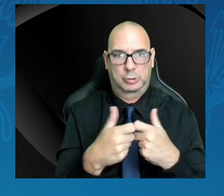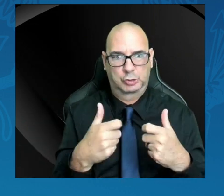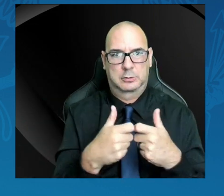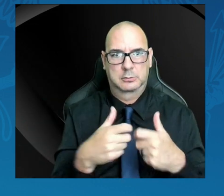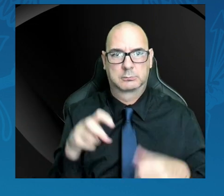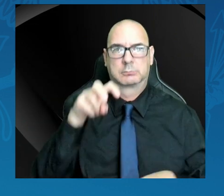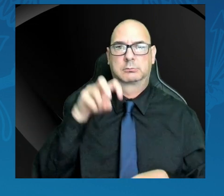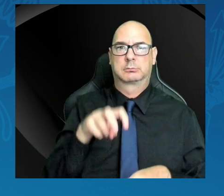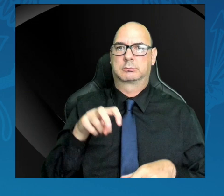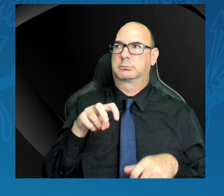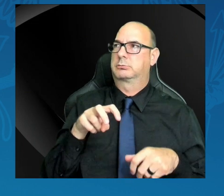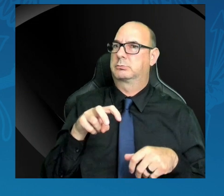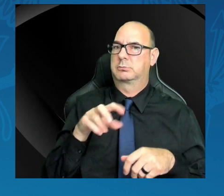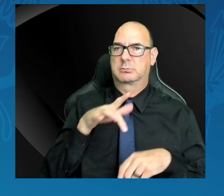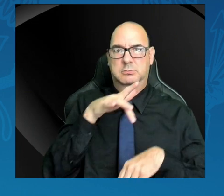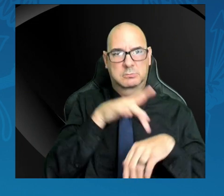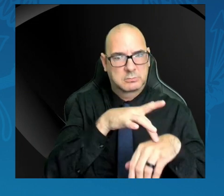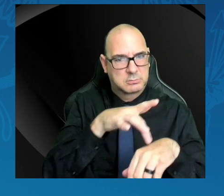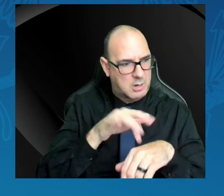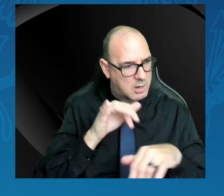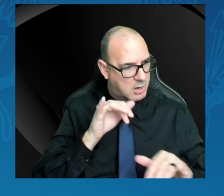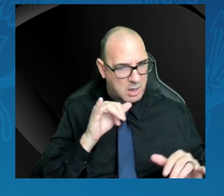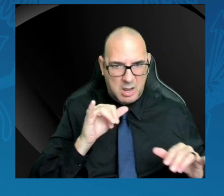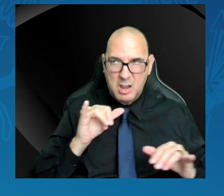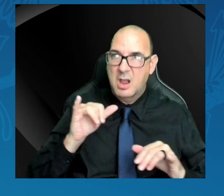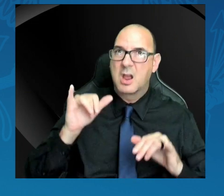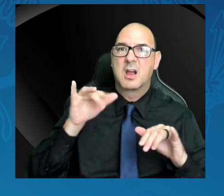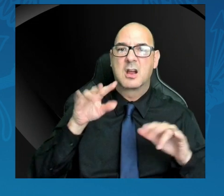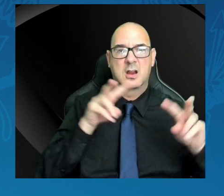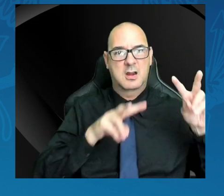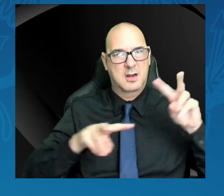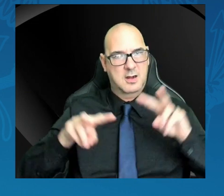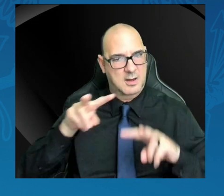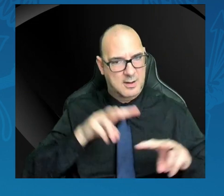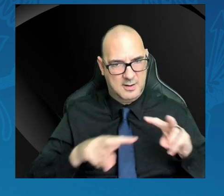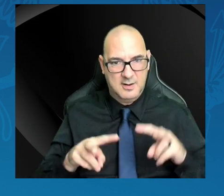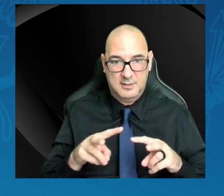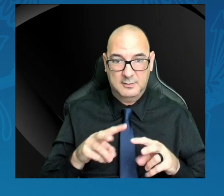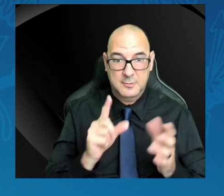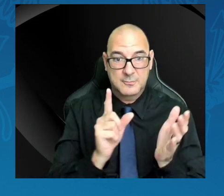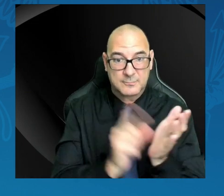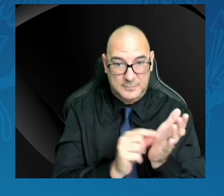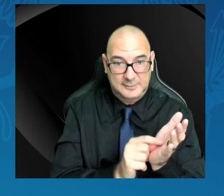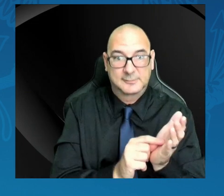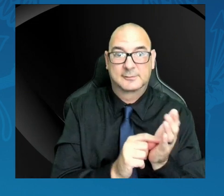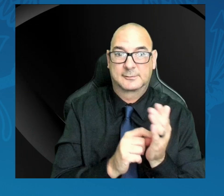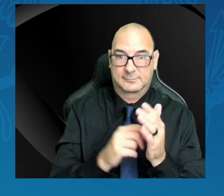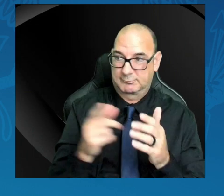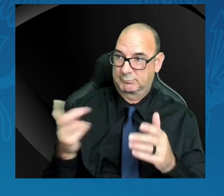The press actually wrote on an electric school bus, just see, though. So I think they got the real inside feeling